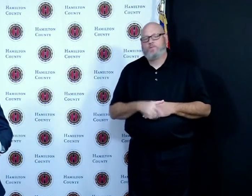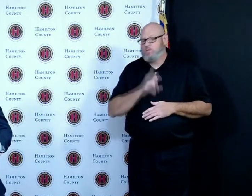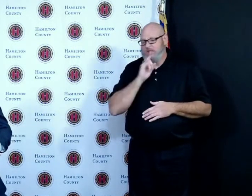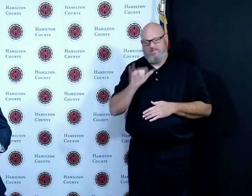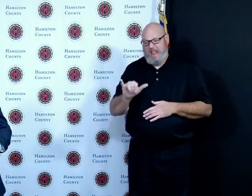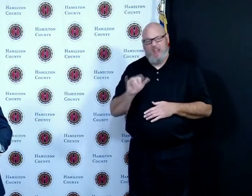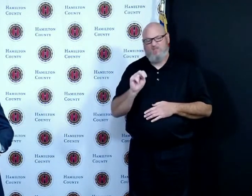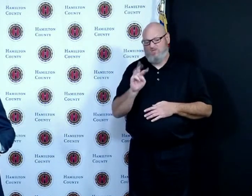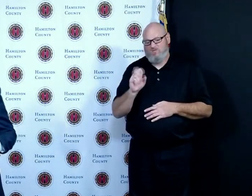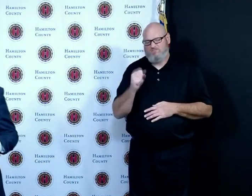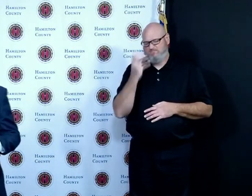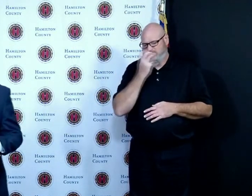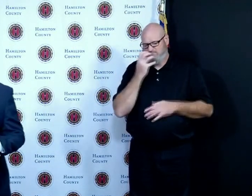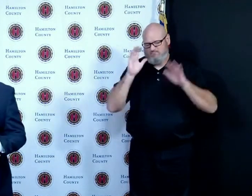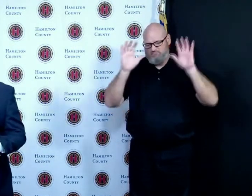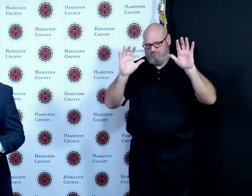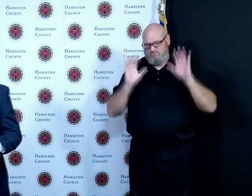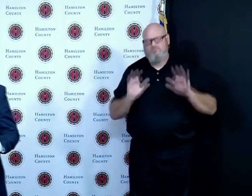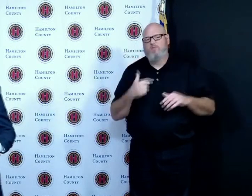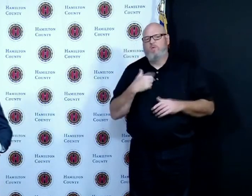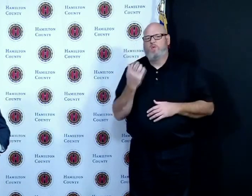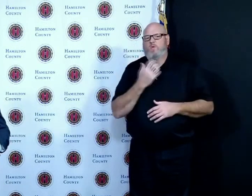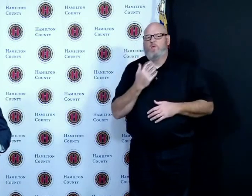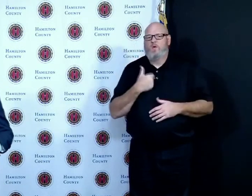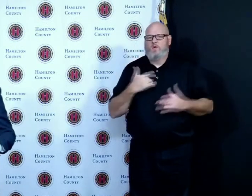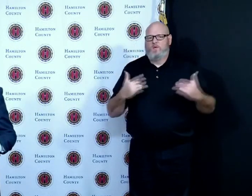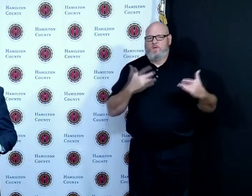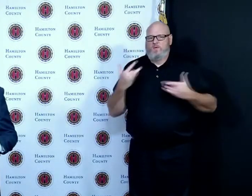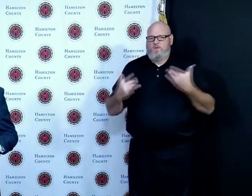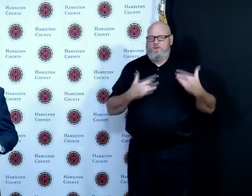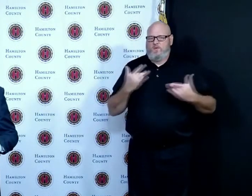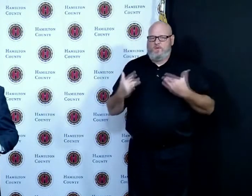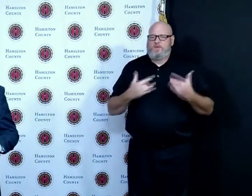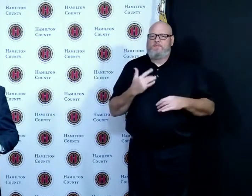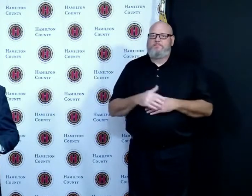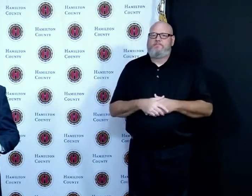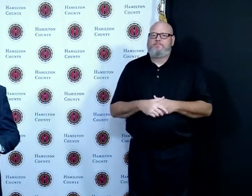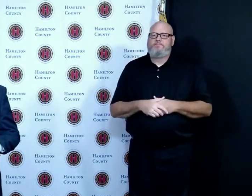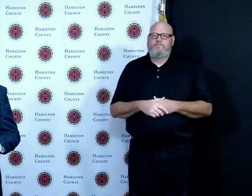to make sure these downward trends continue as people get vaccinated so Bridget we're going to go